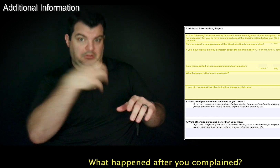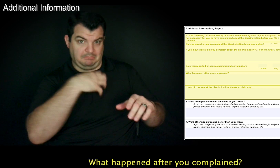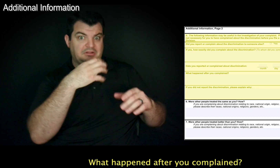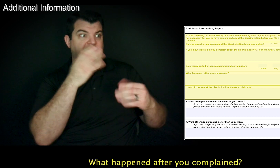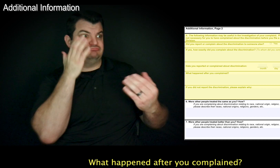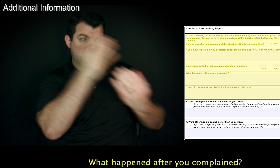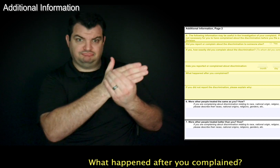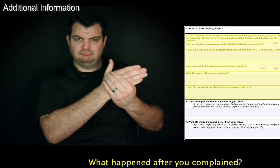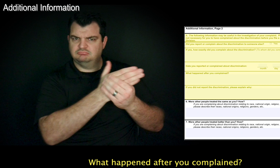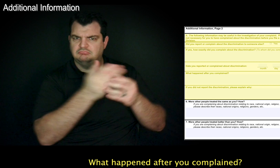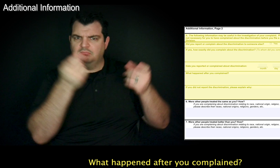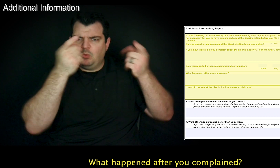What happened after you complained?